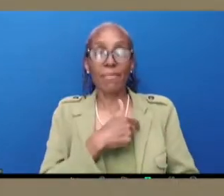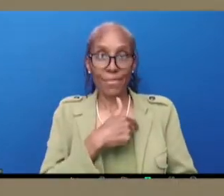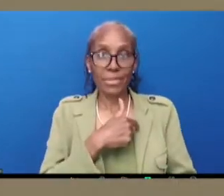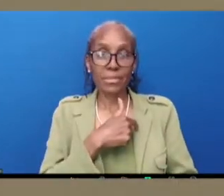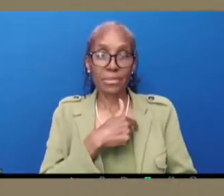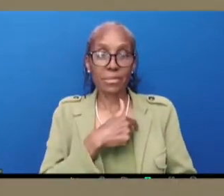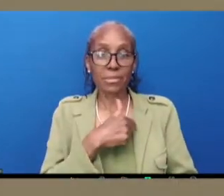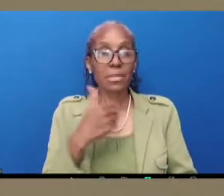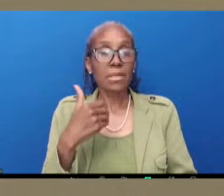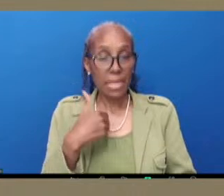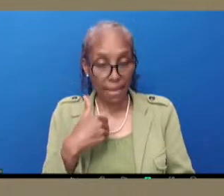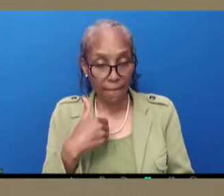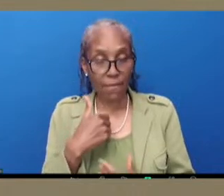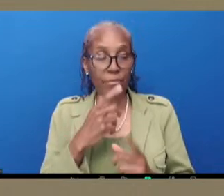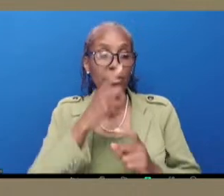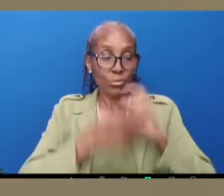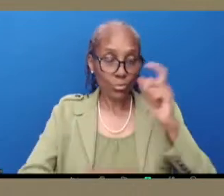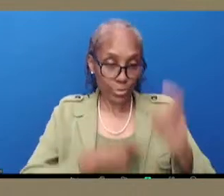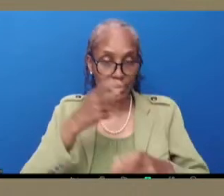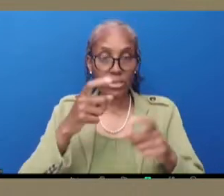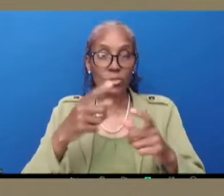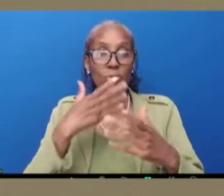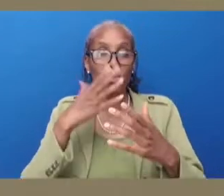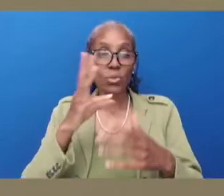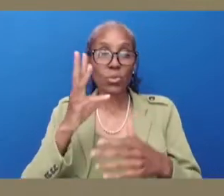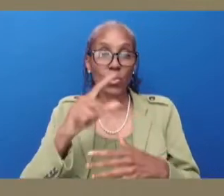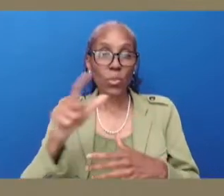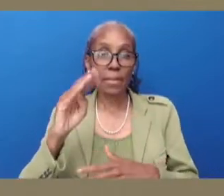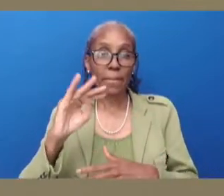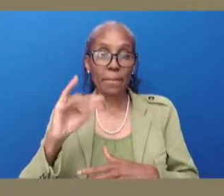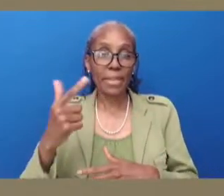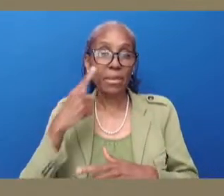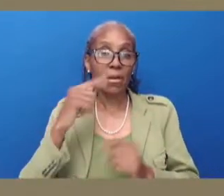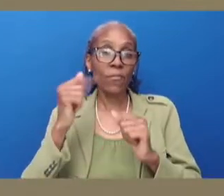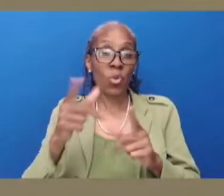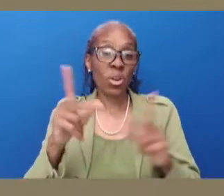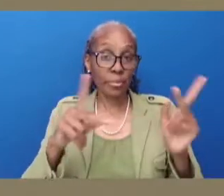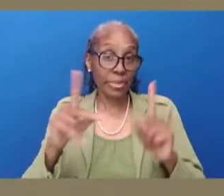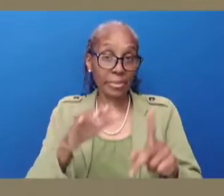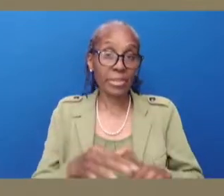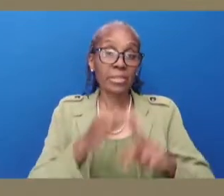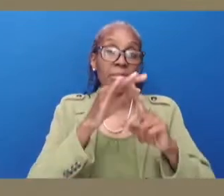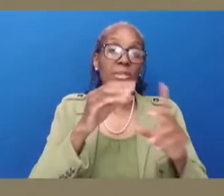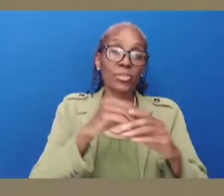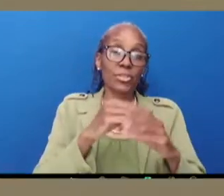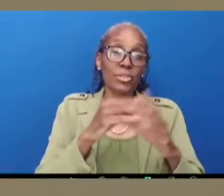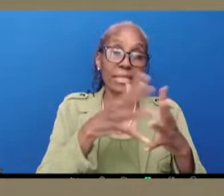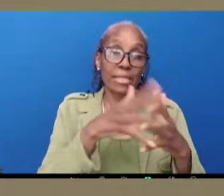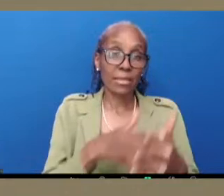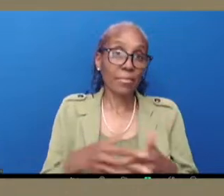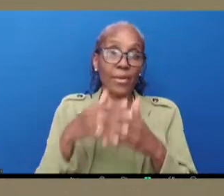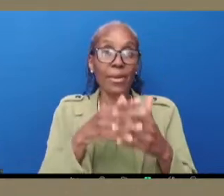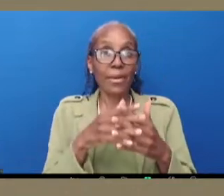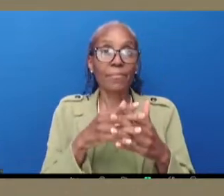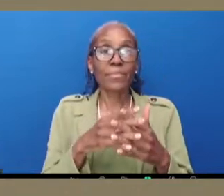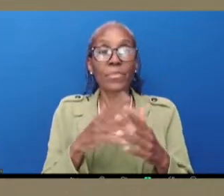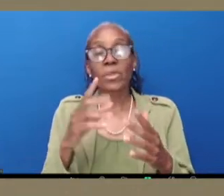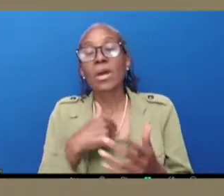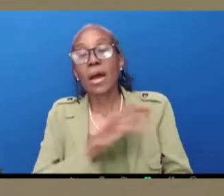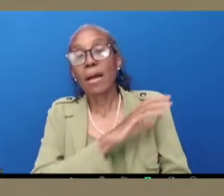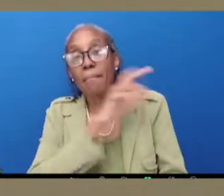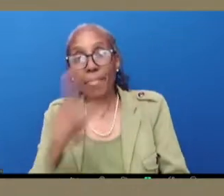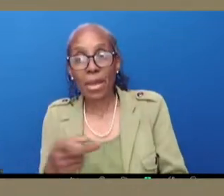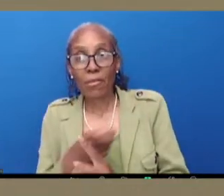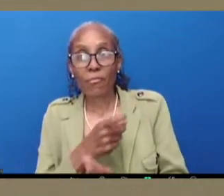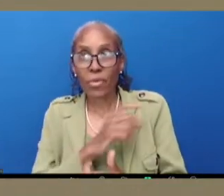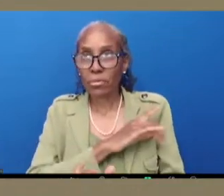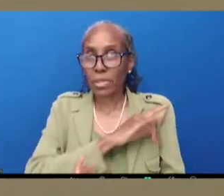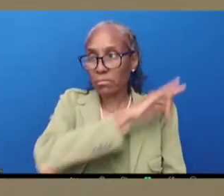AND I'M SURE ALL OF US HAVE